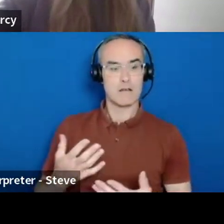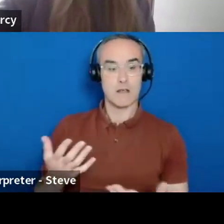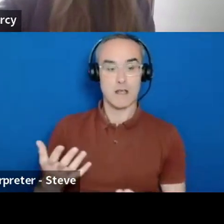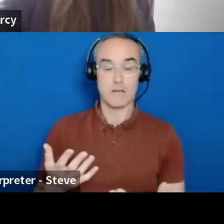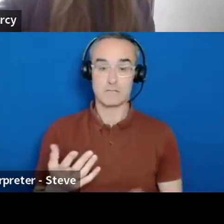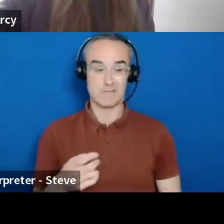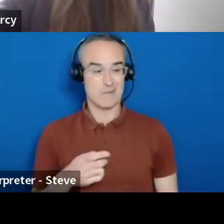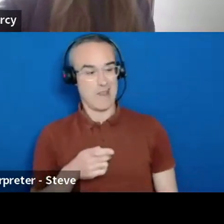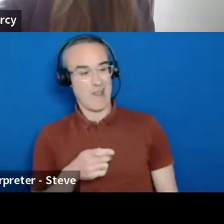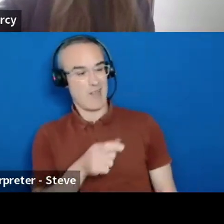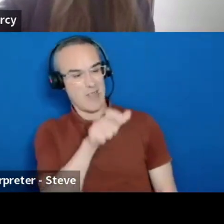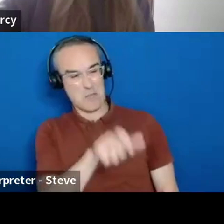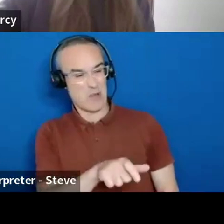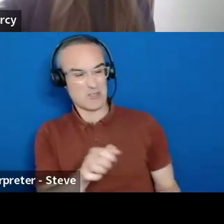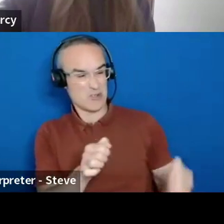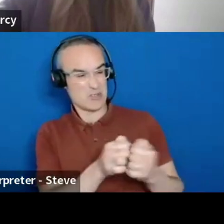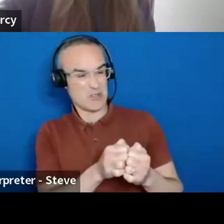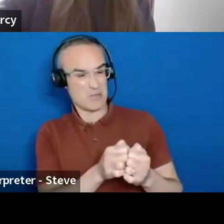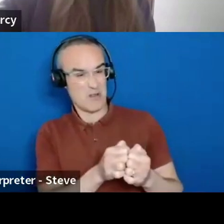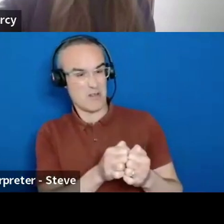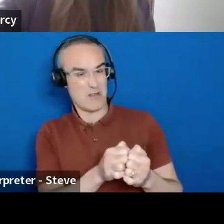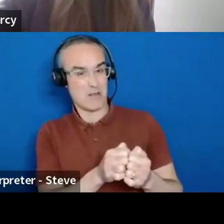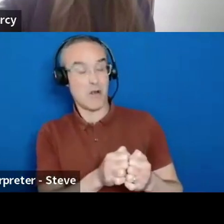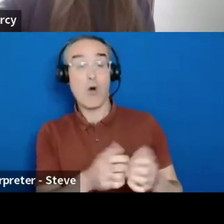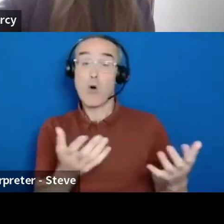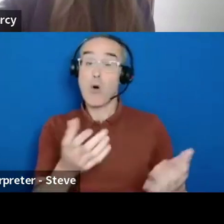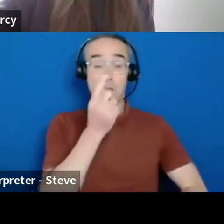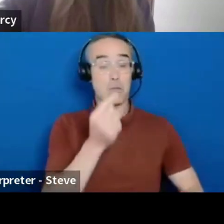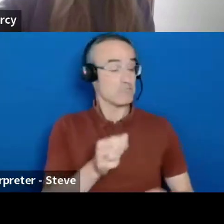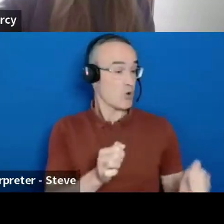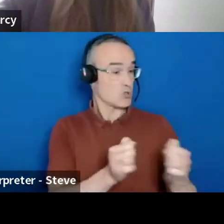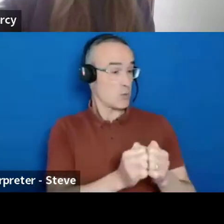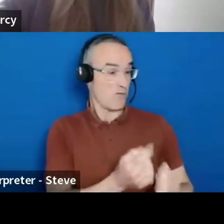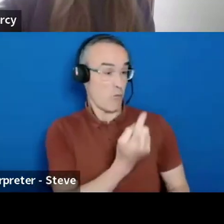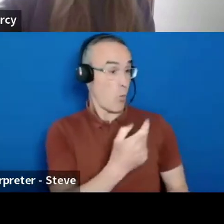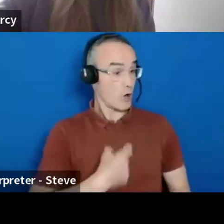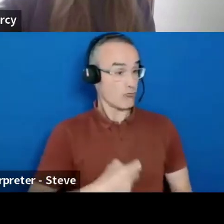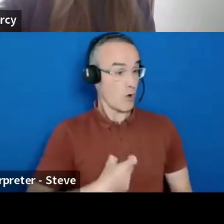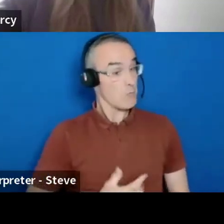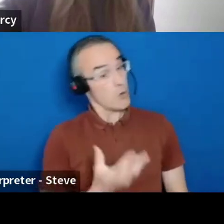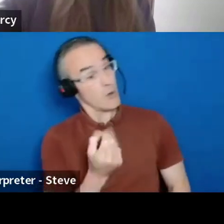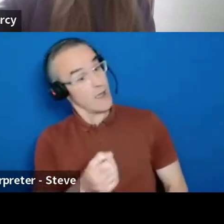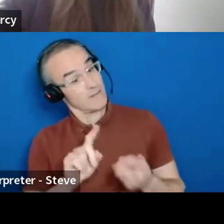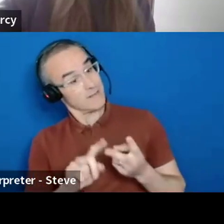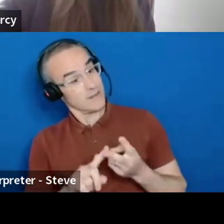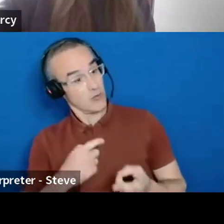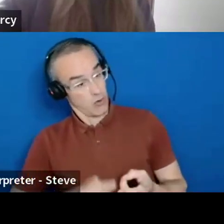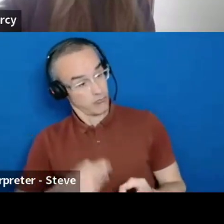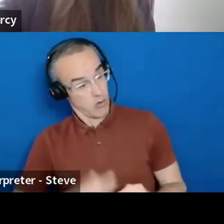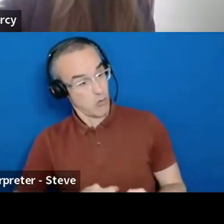And it might be that you're not suitable for one thing, but you are for something else. So I, I would absolutely agree with Alex that you should